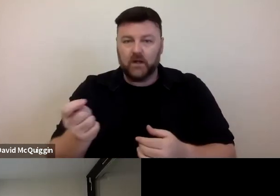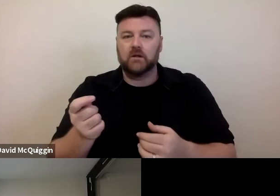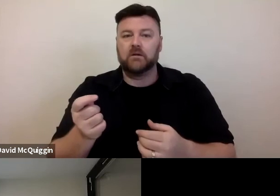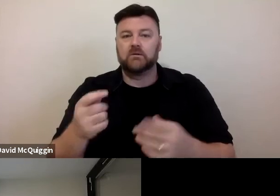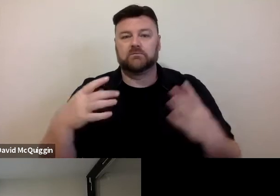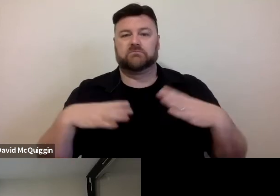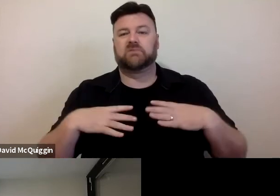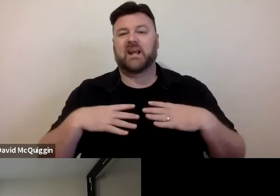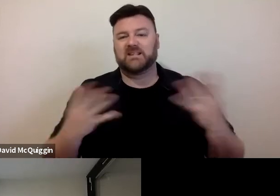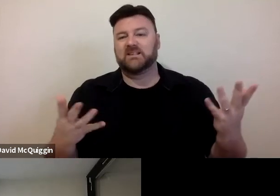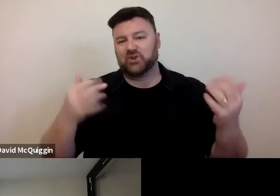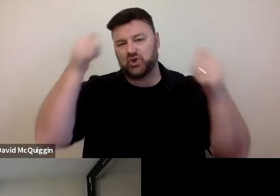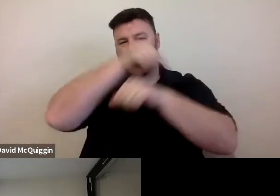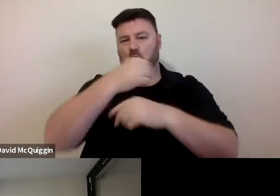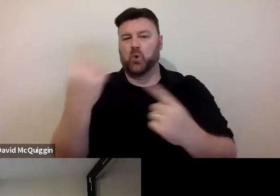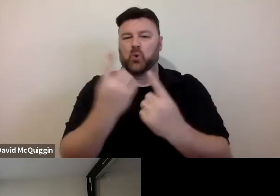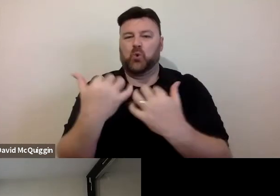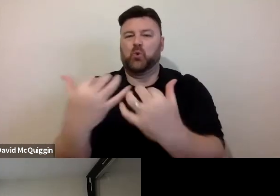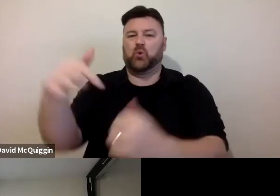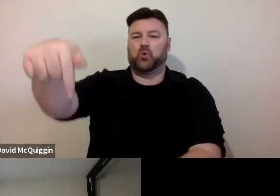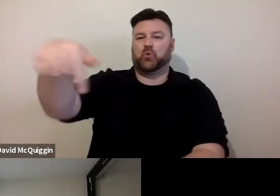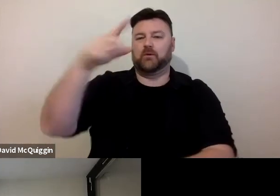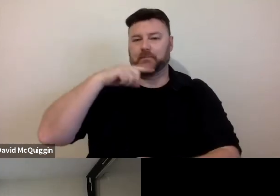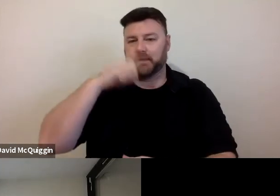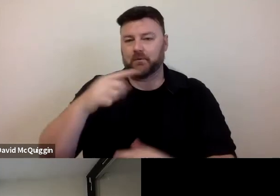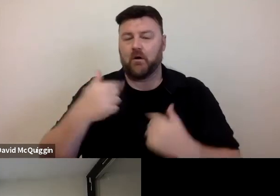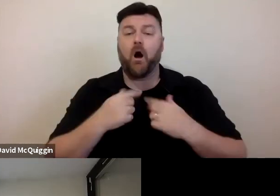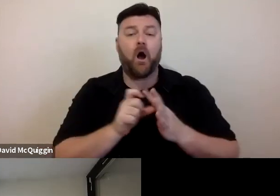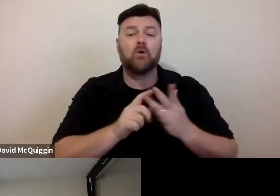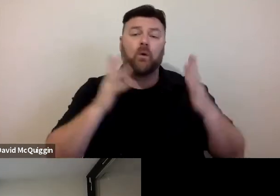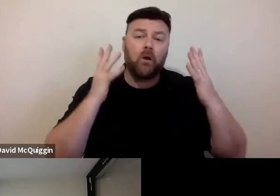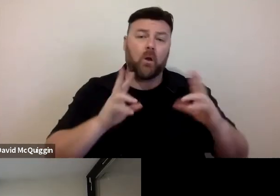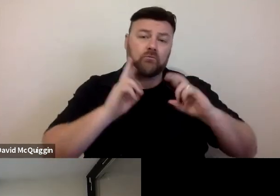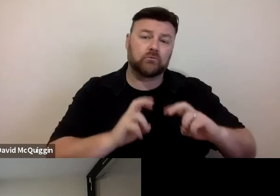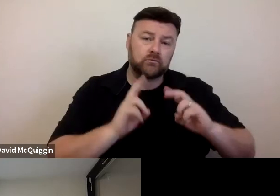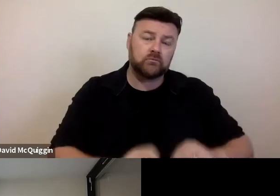know the audience and start working with them. I use a lot of research using free monitoring tools.